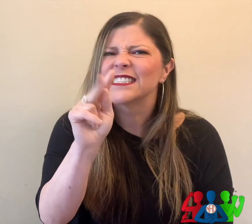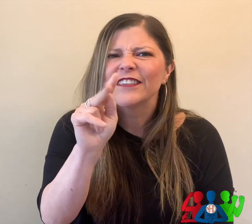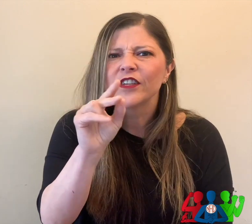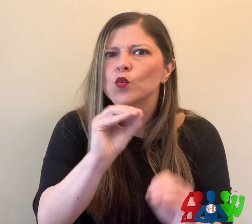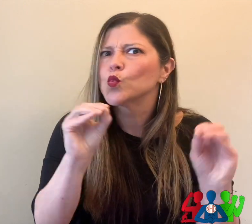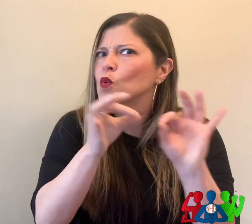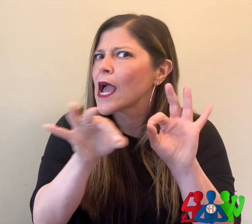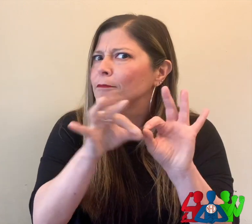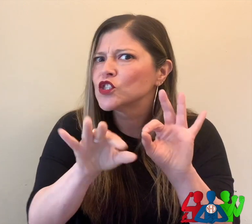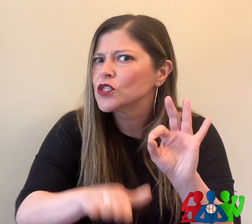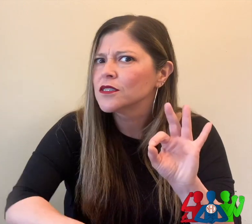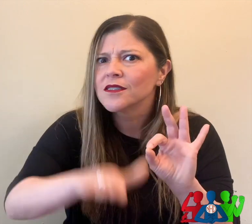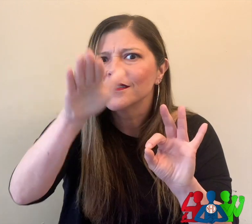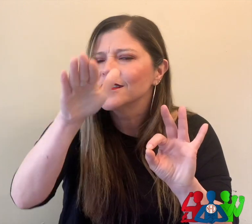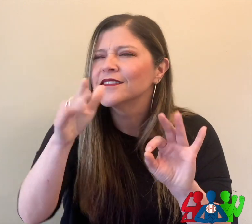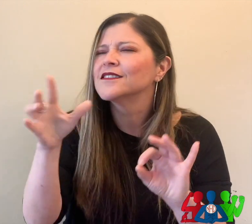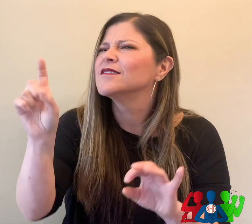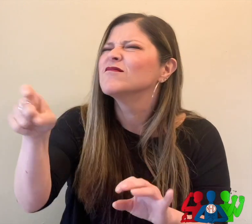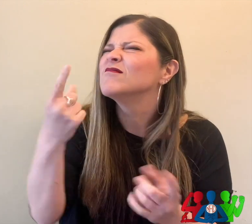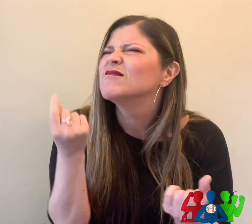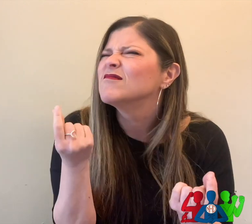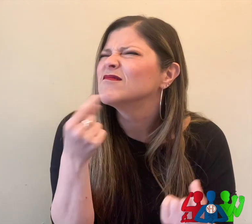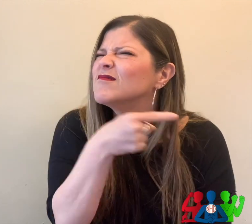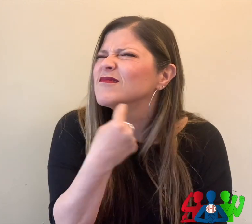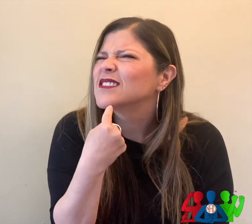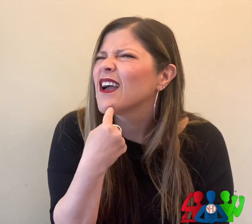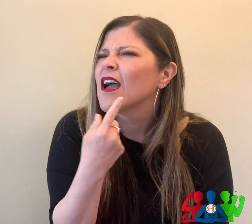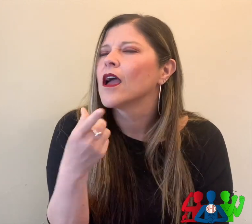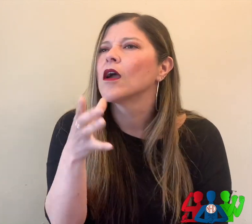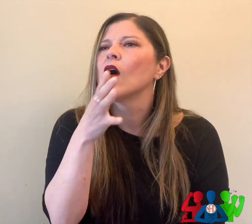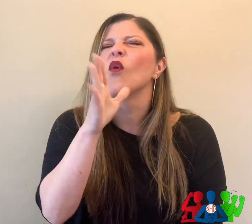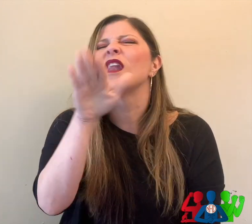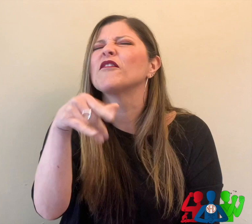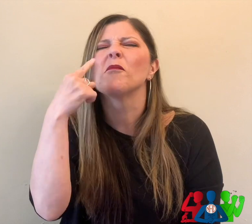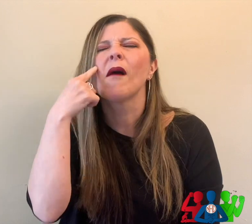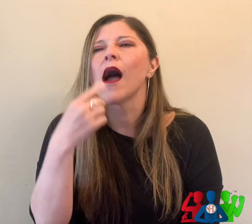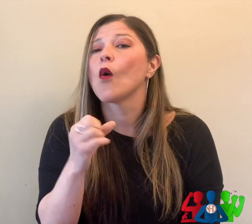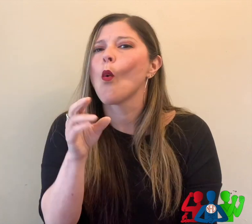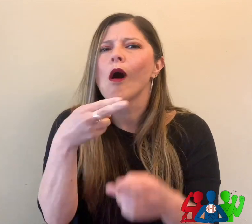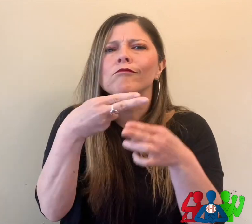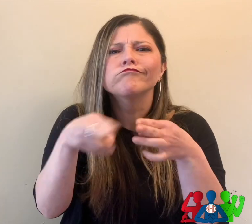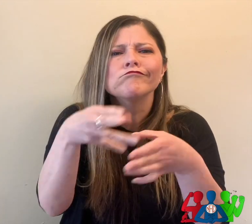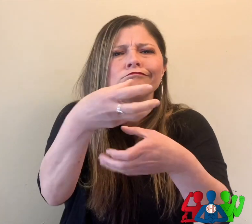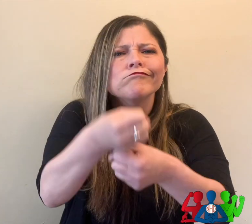so important for me. And the shoe was now on the other foot, because growing up I would ask